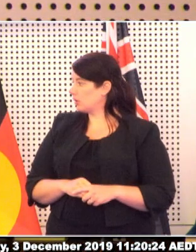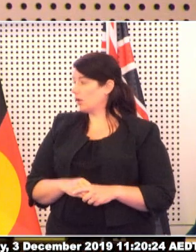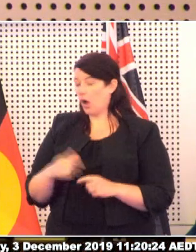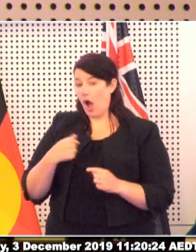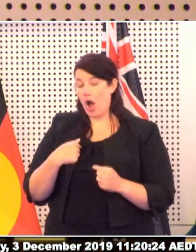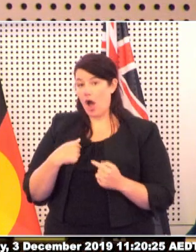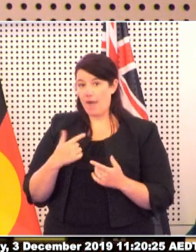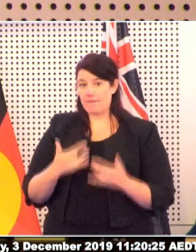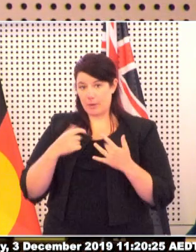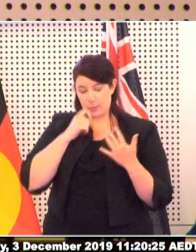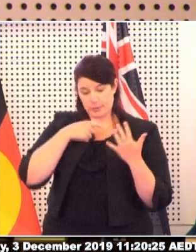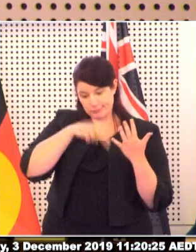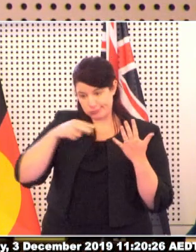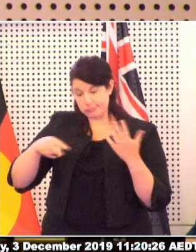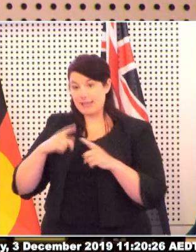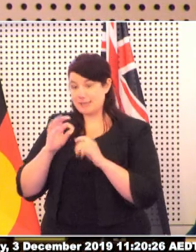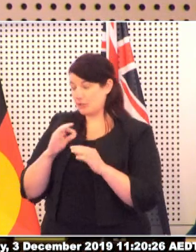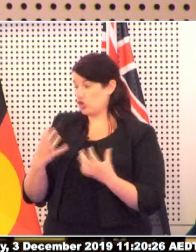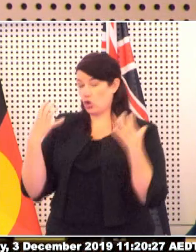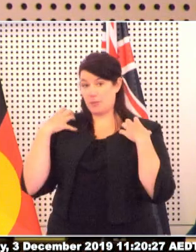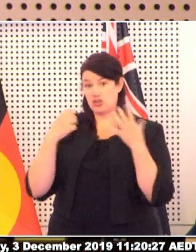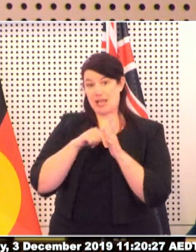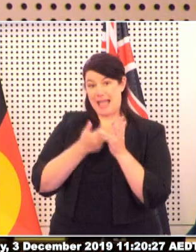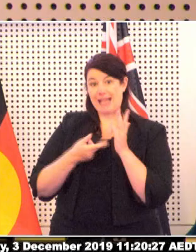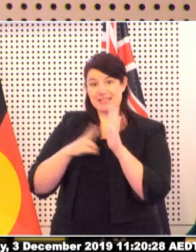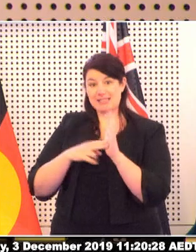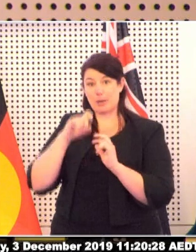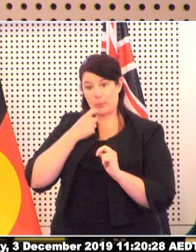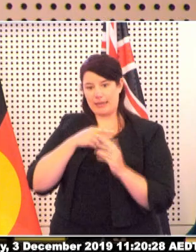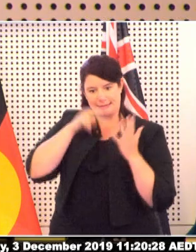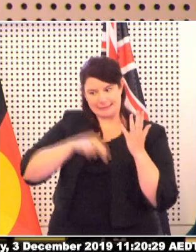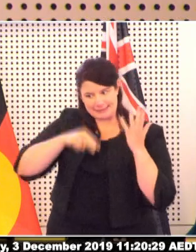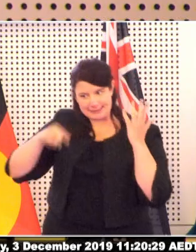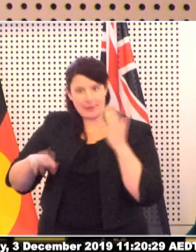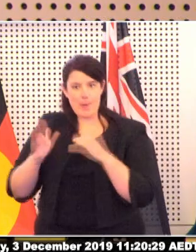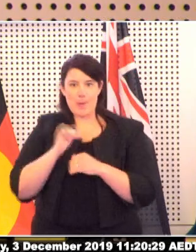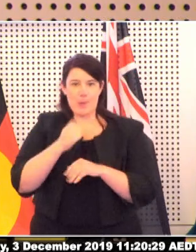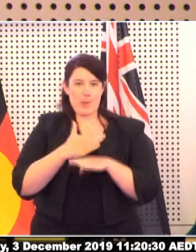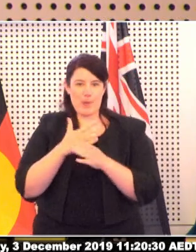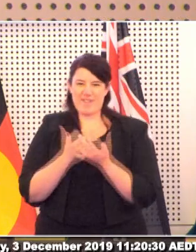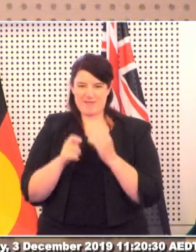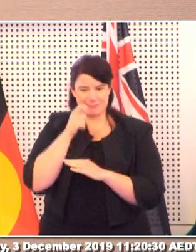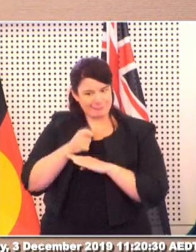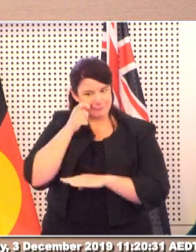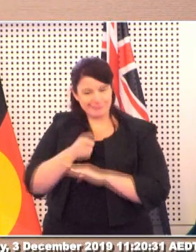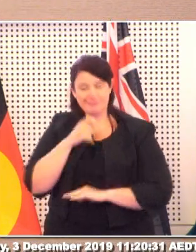In fact, Commissioner Atkinson, I’m sure is going to read all of your publications. Thank you very much.